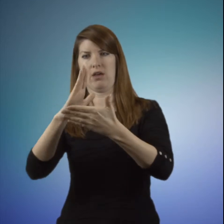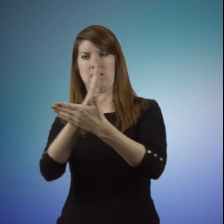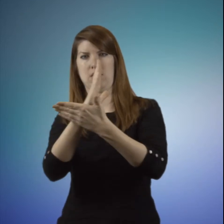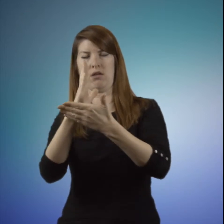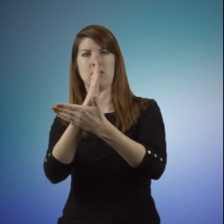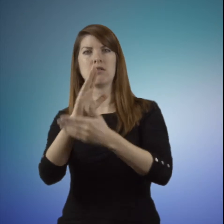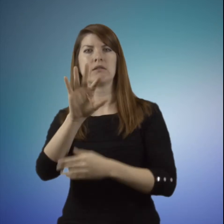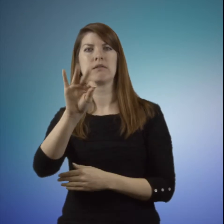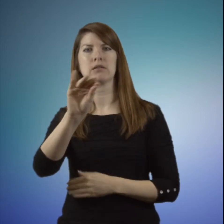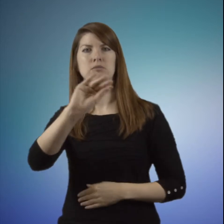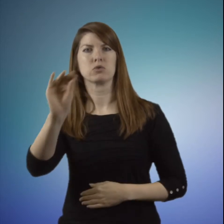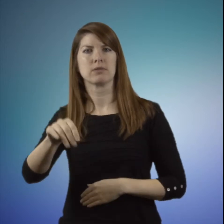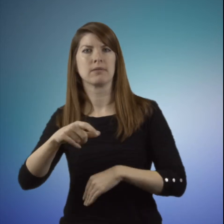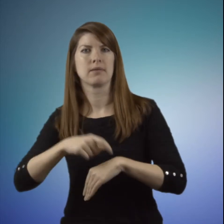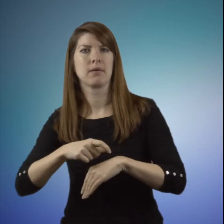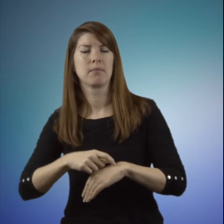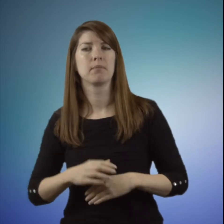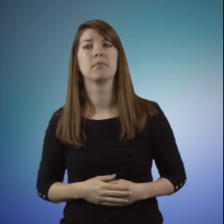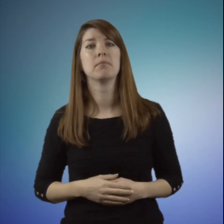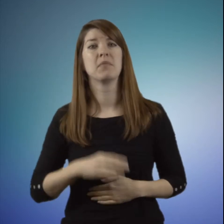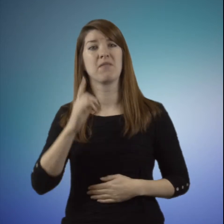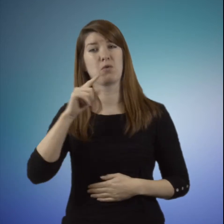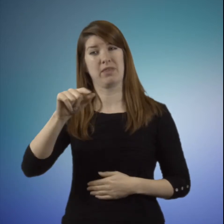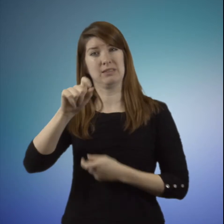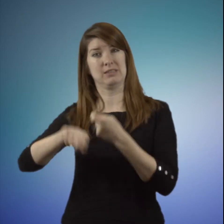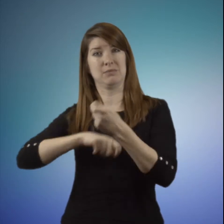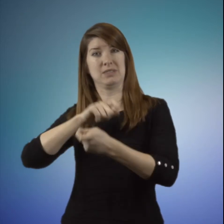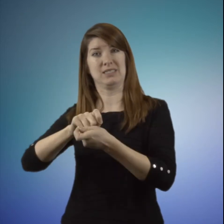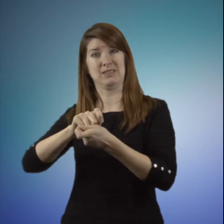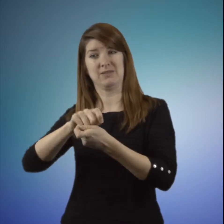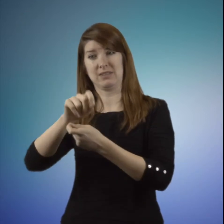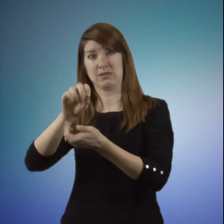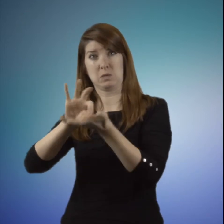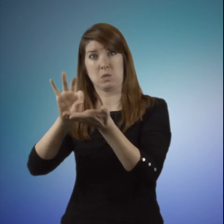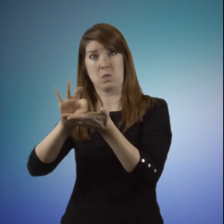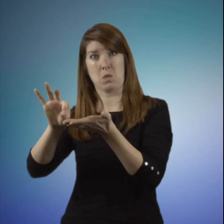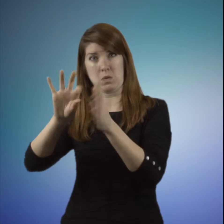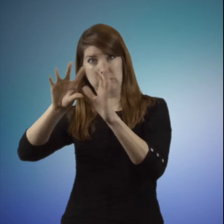And for this particular set of scores, that standard score